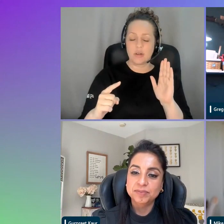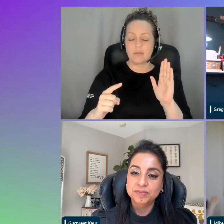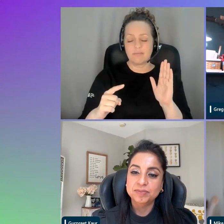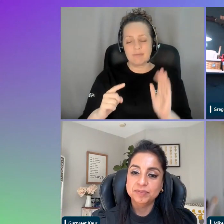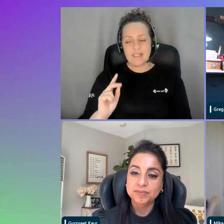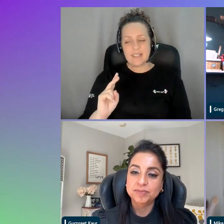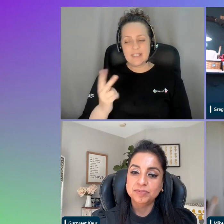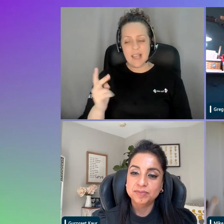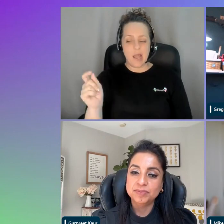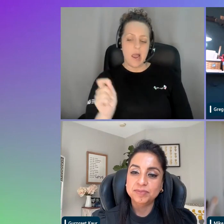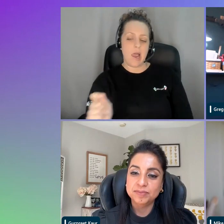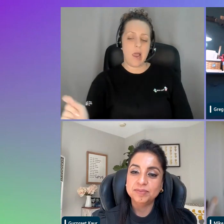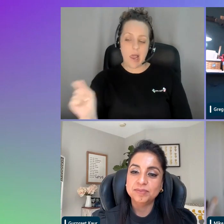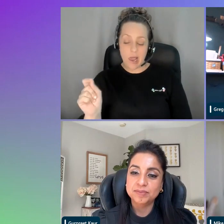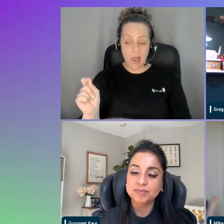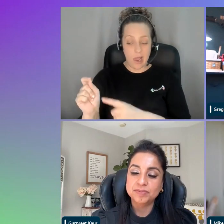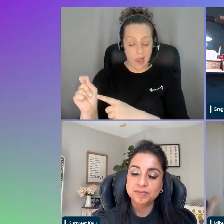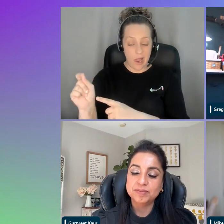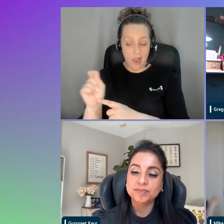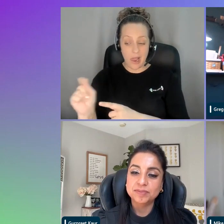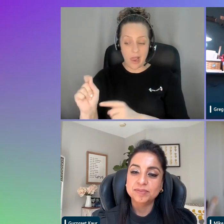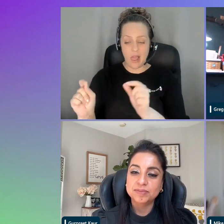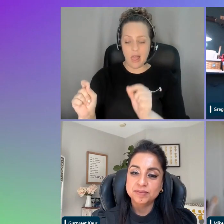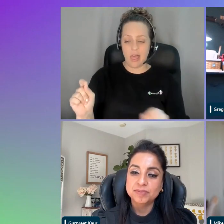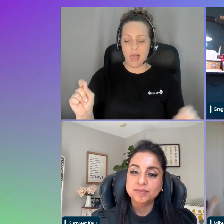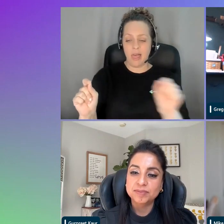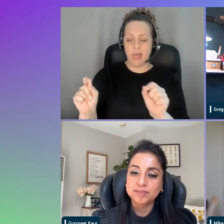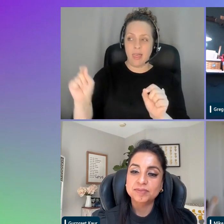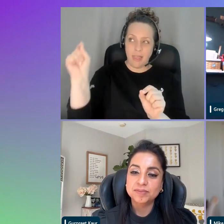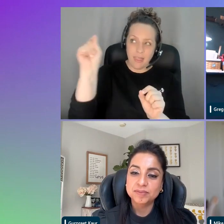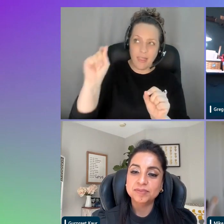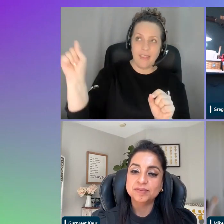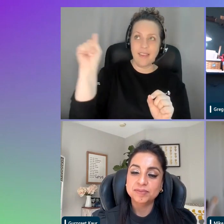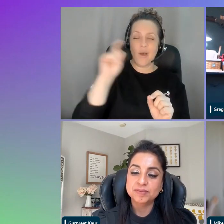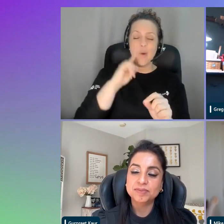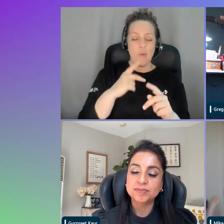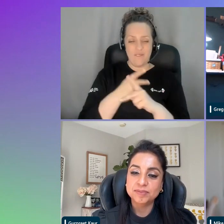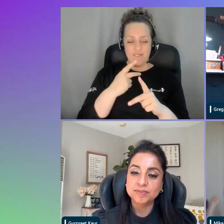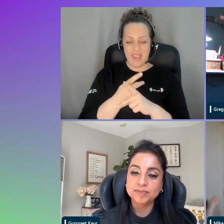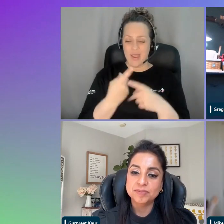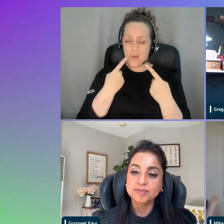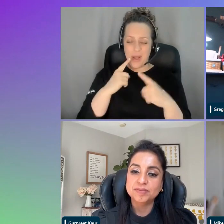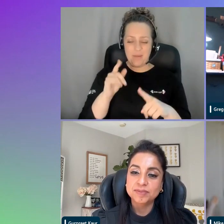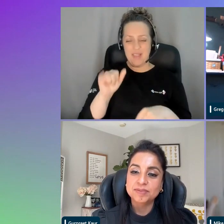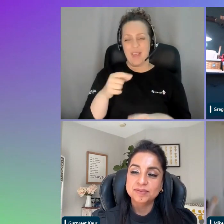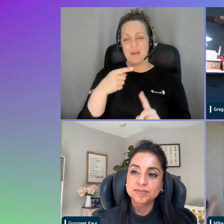one. And if we can get the second one, the third one will follow. And if and we'll figure out what happens by that point.